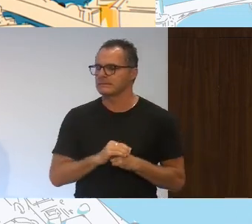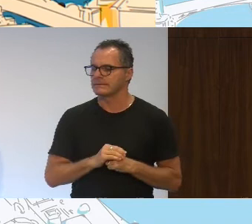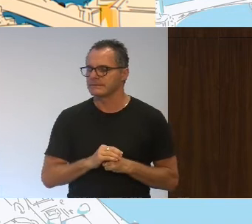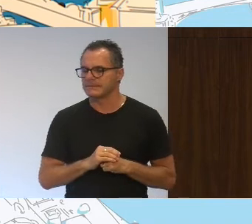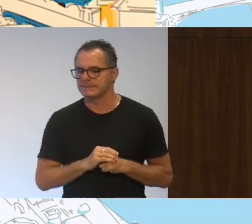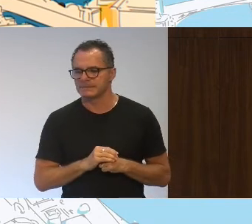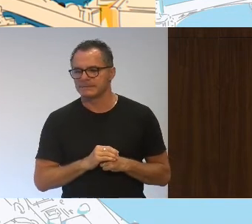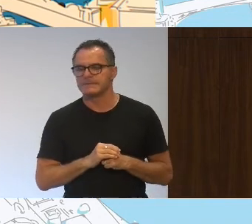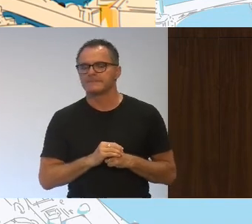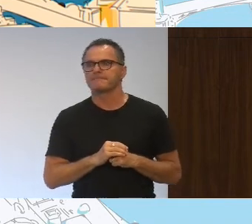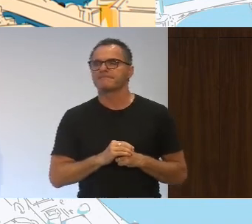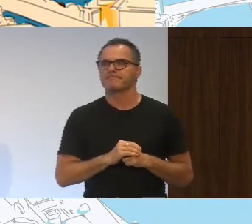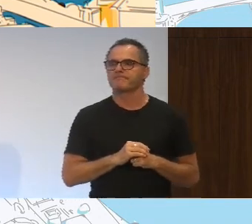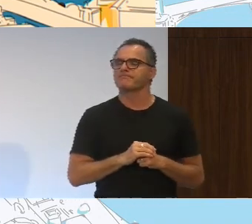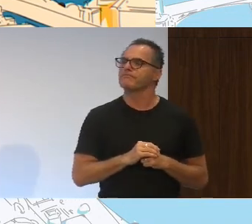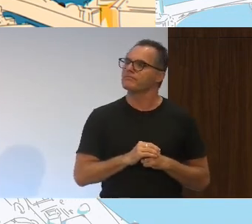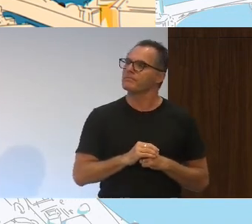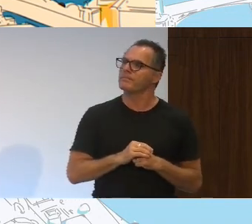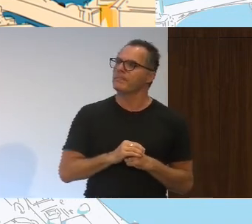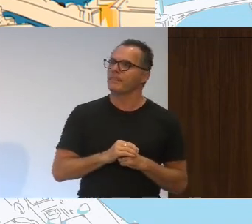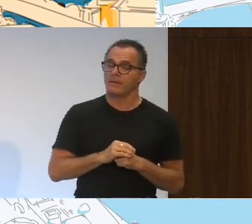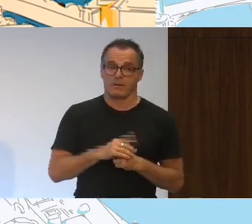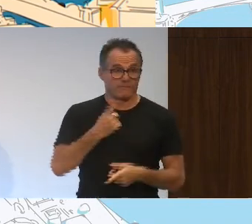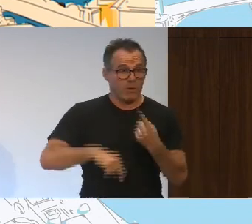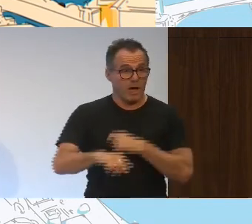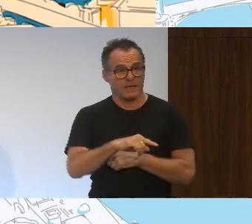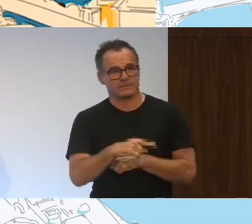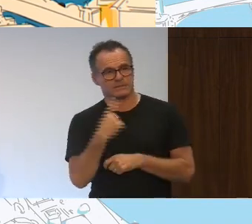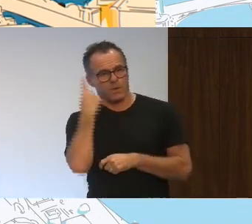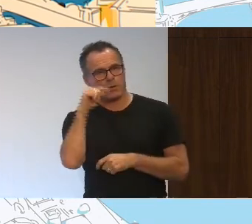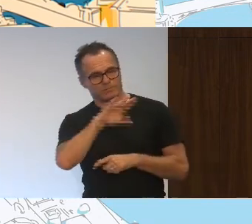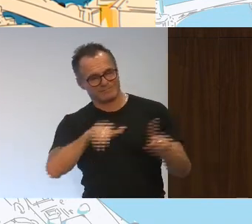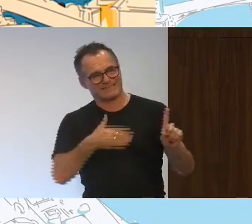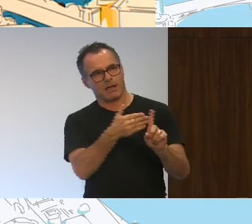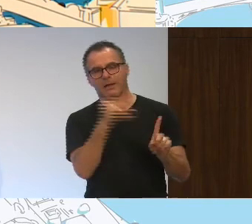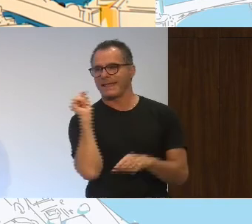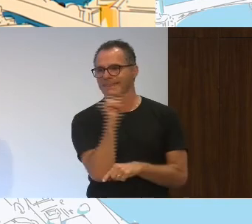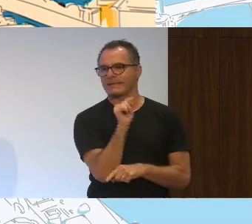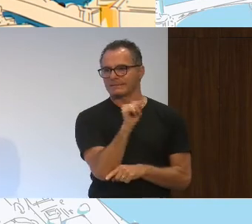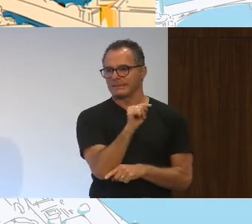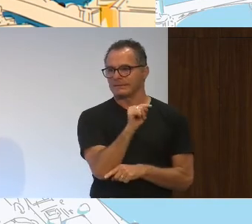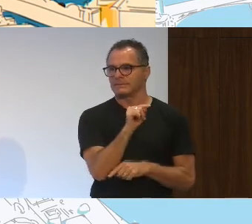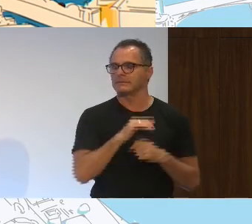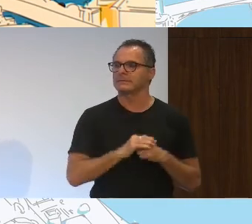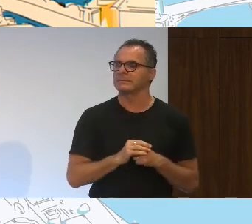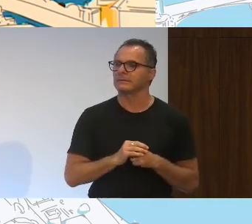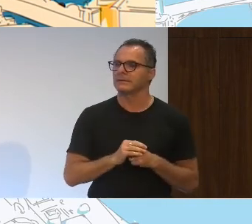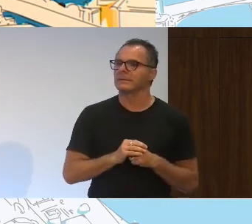really put in our minds, said that this was a target and that was not people didn't really accept